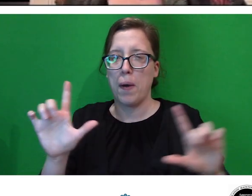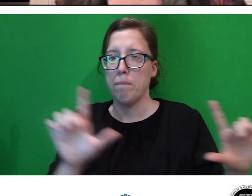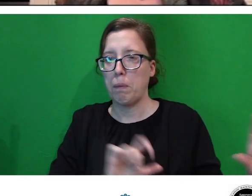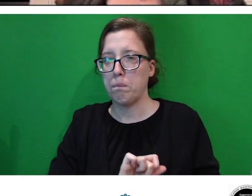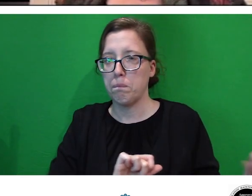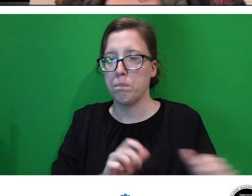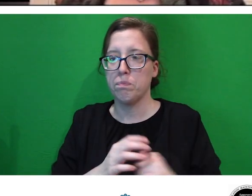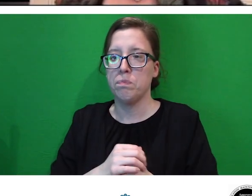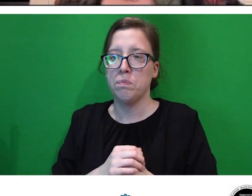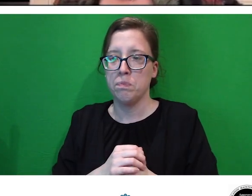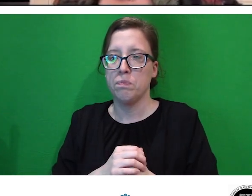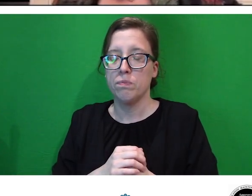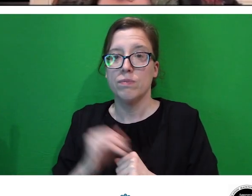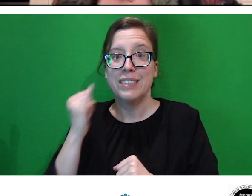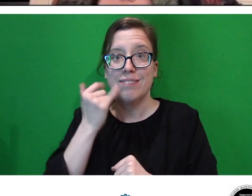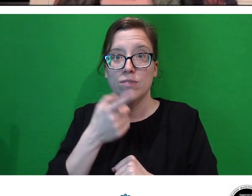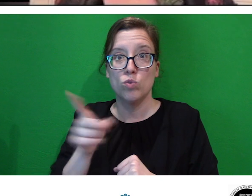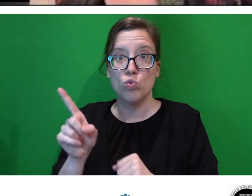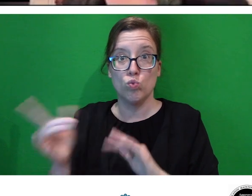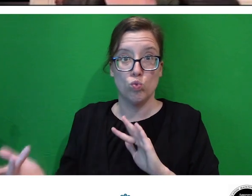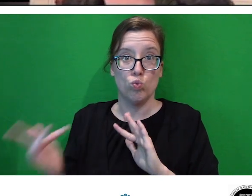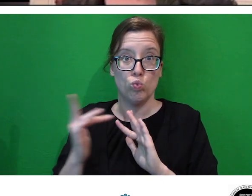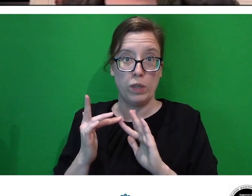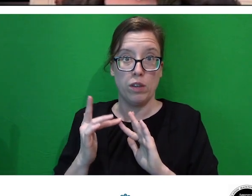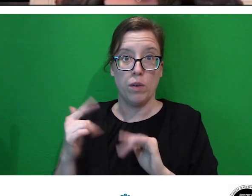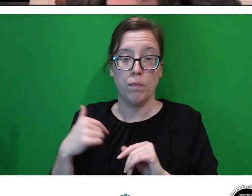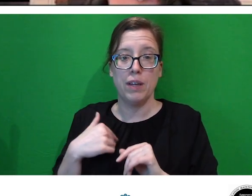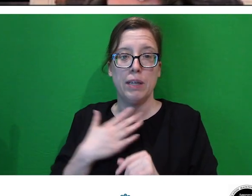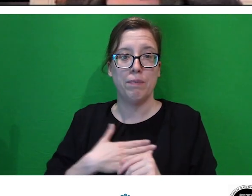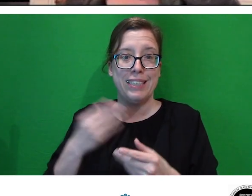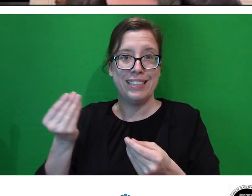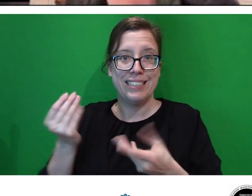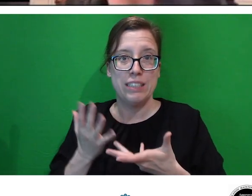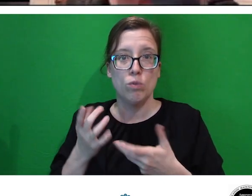you have any questions for me, you're welcome to contact me. You will have this in the PowerPoint,